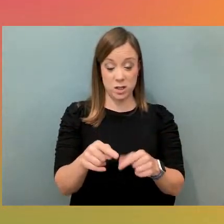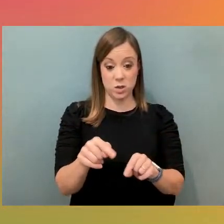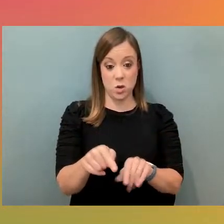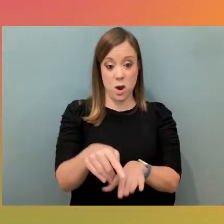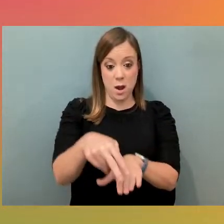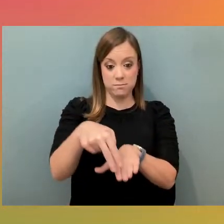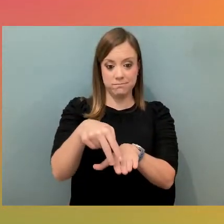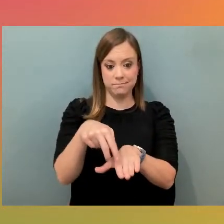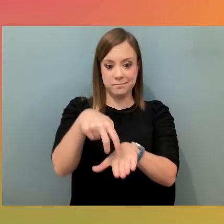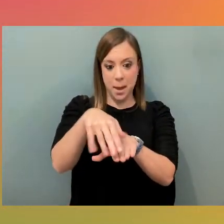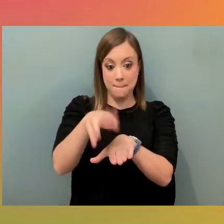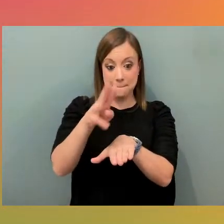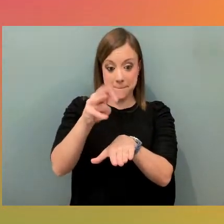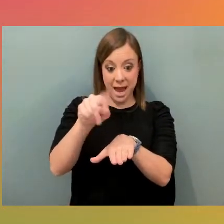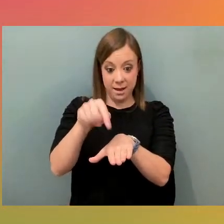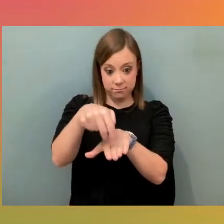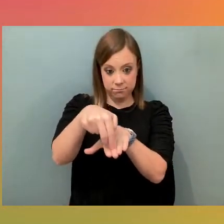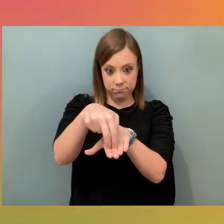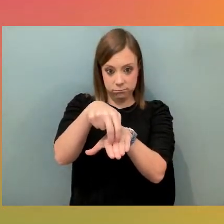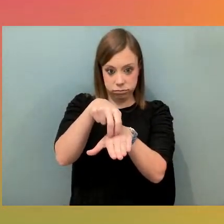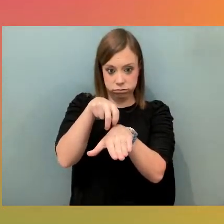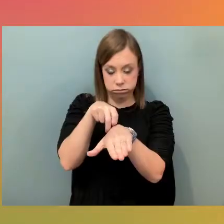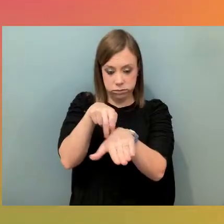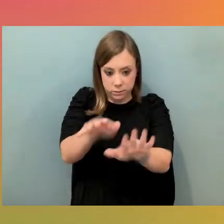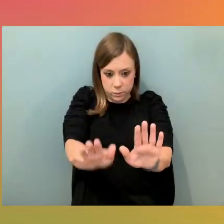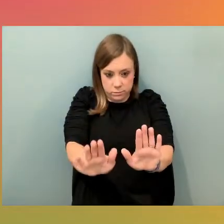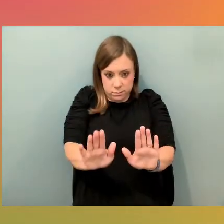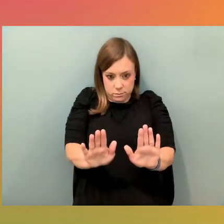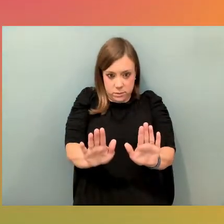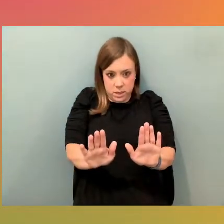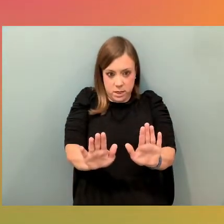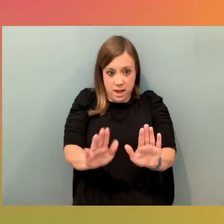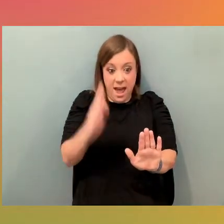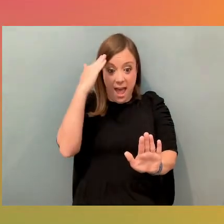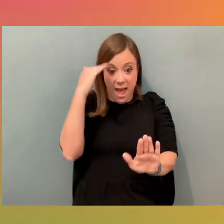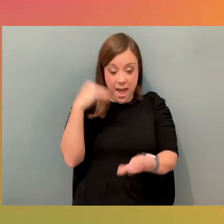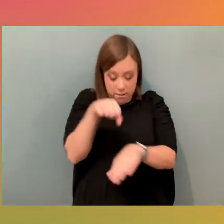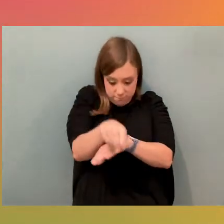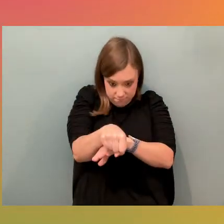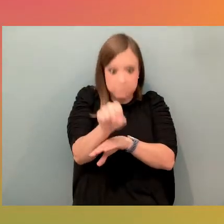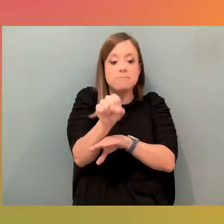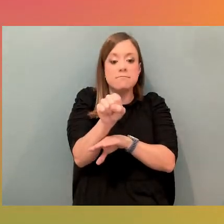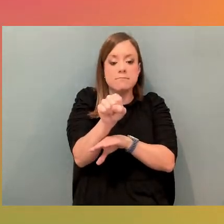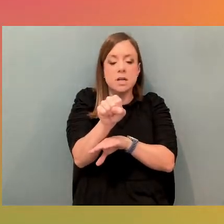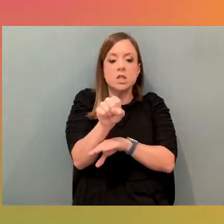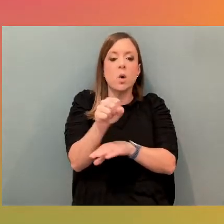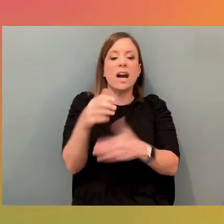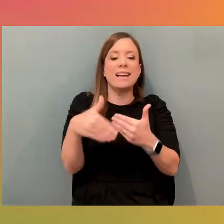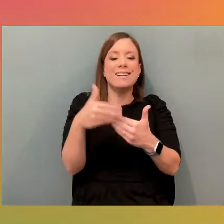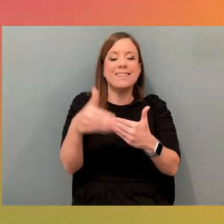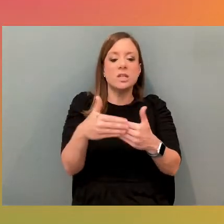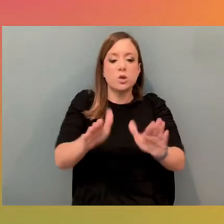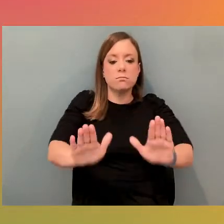SHIFT YOURSELF TOWARDS THE BACK OF YOUR MAT, IF YOU ARE NOT ALREADY THERE.